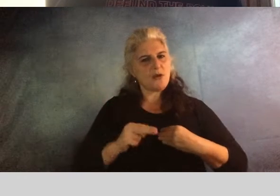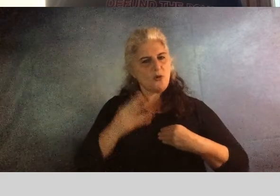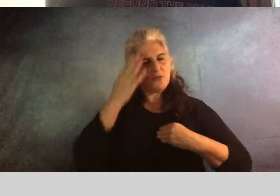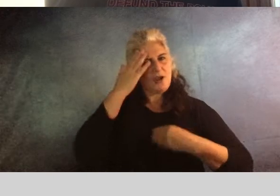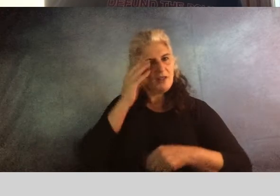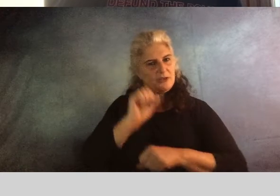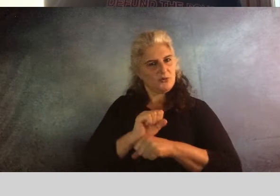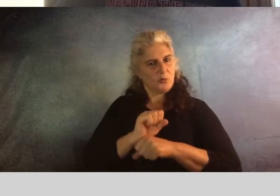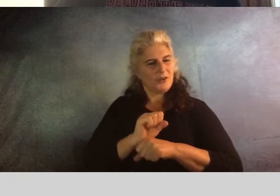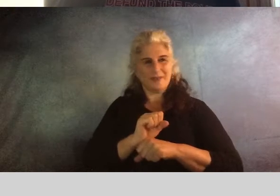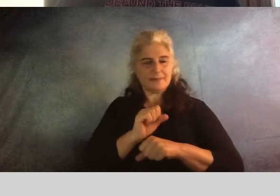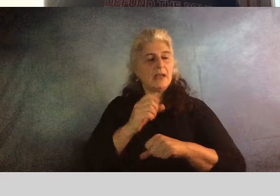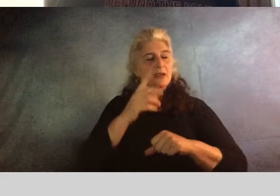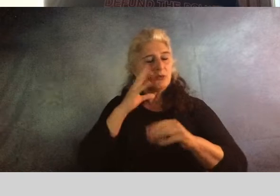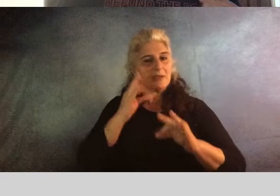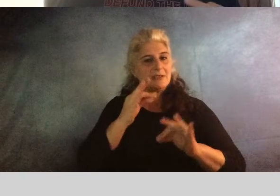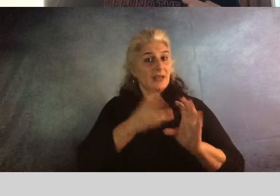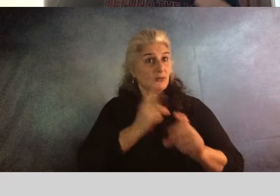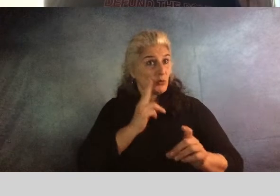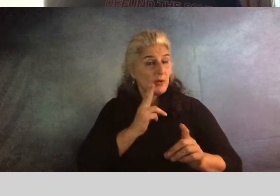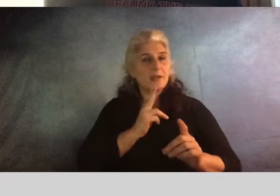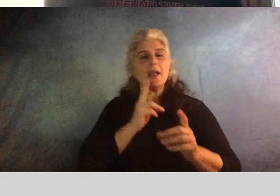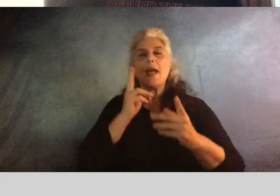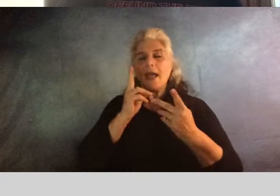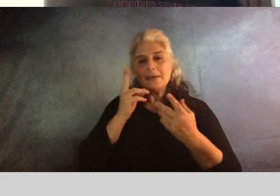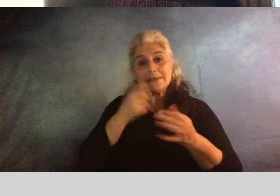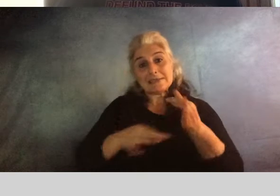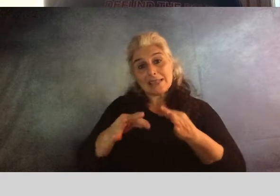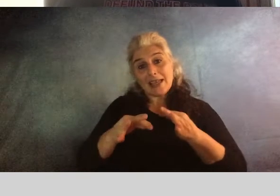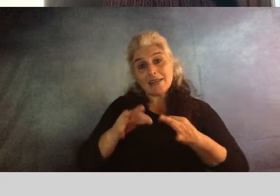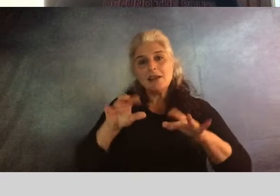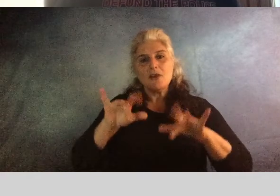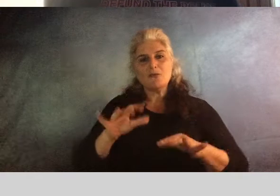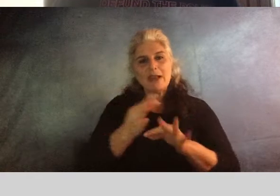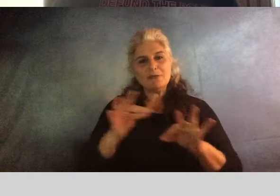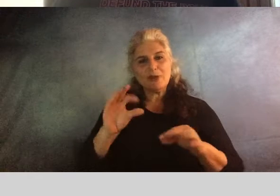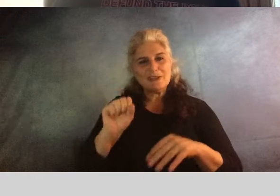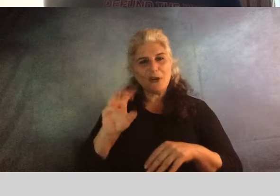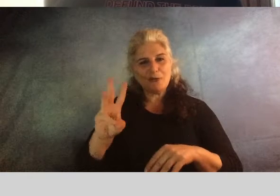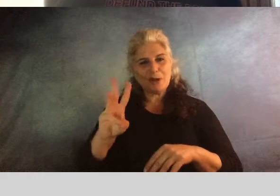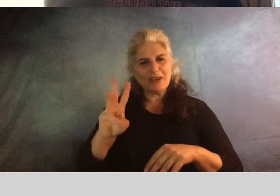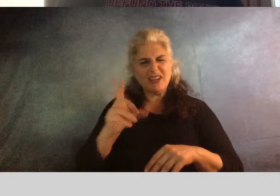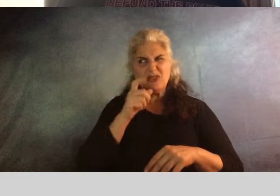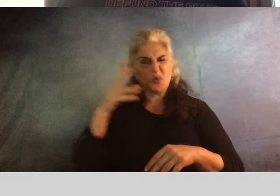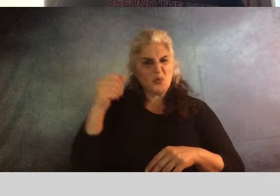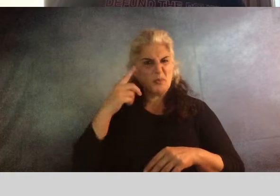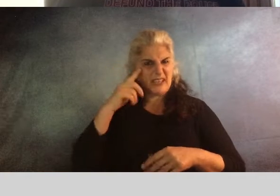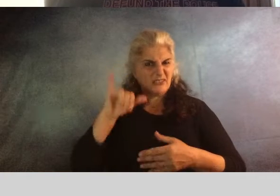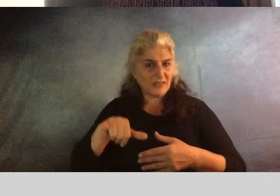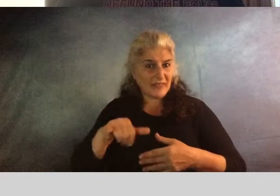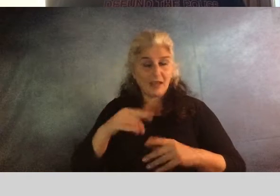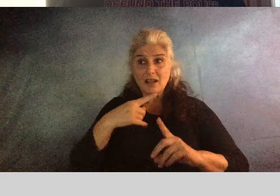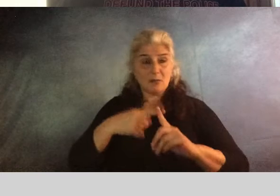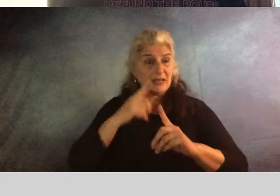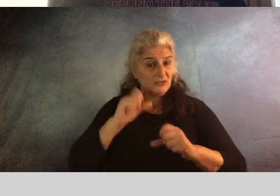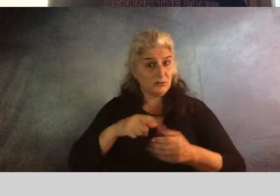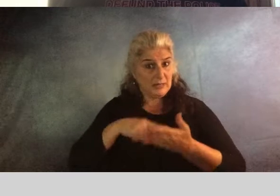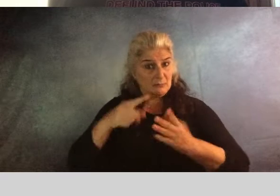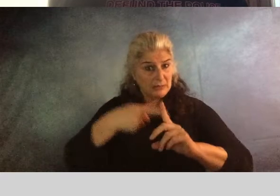I decided to spend a year writing free software. So who pays money for something that's free? And is it enough money to cover my rent?